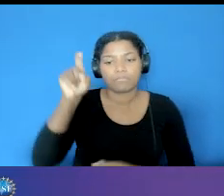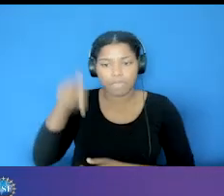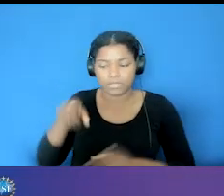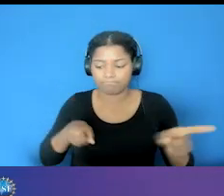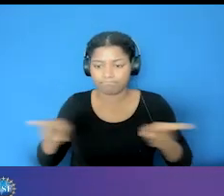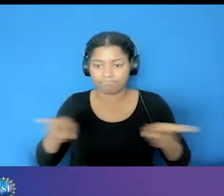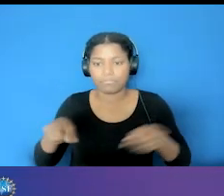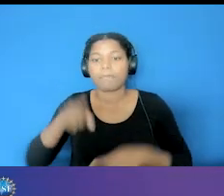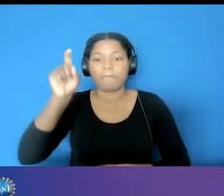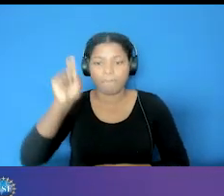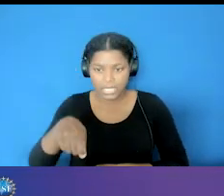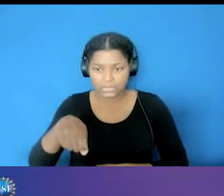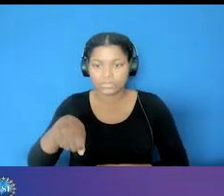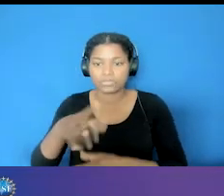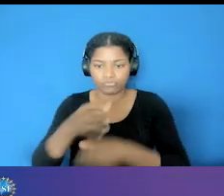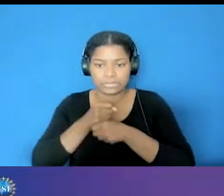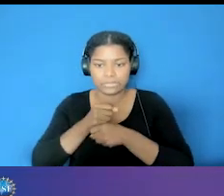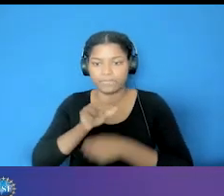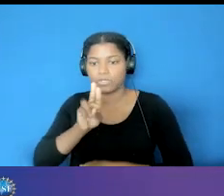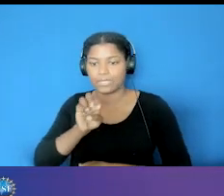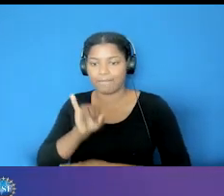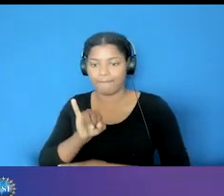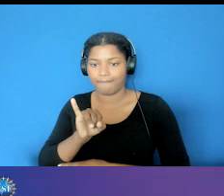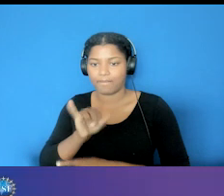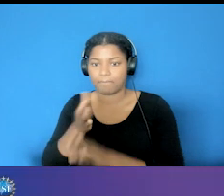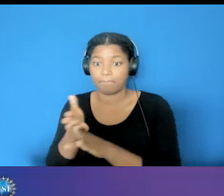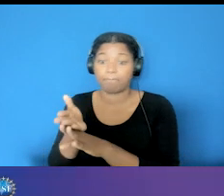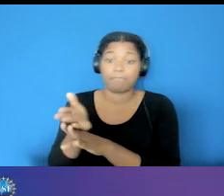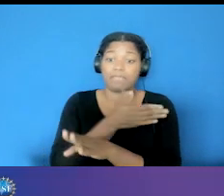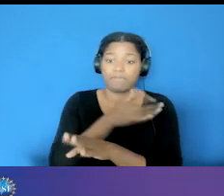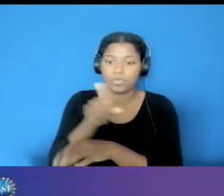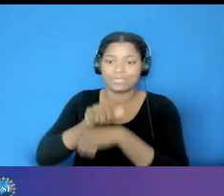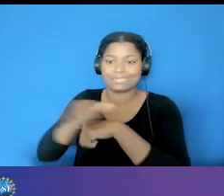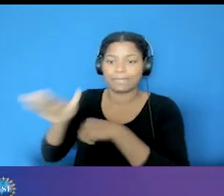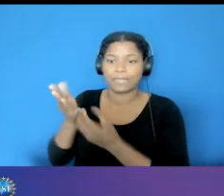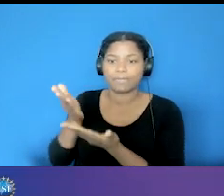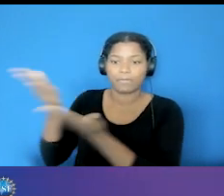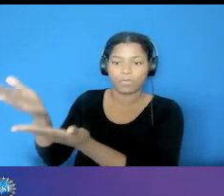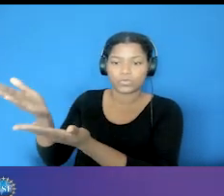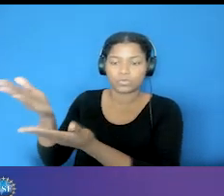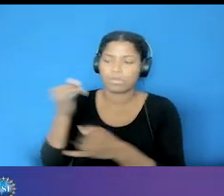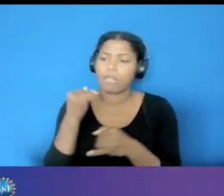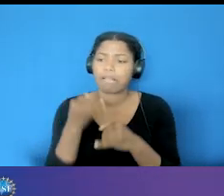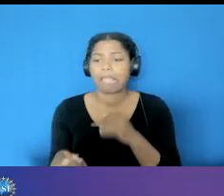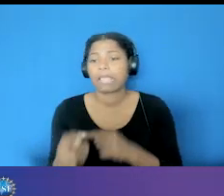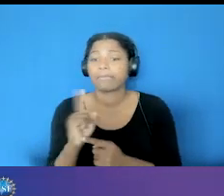you must have those UEIs prior to the submission of the proposal. So again, don't wait until the last minute.